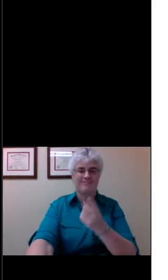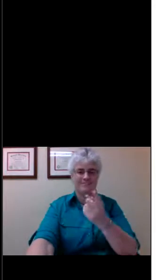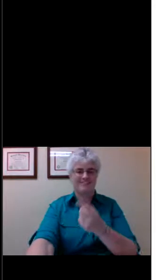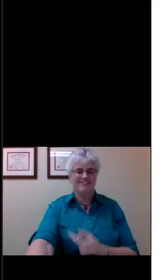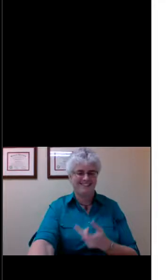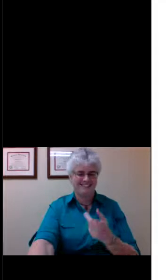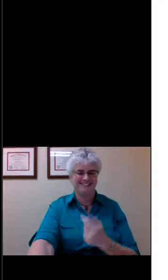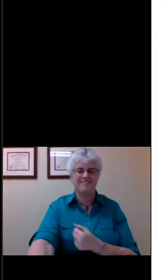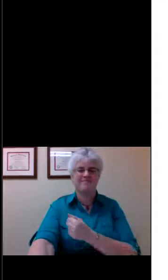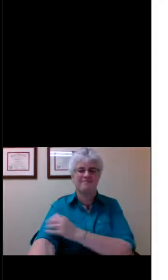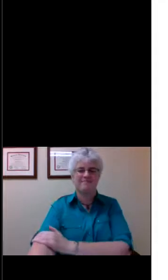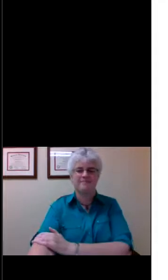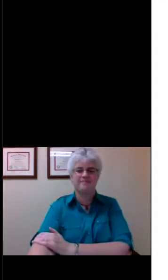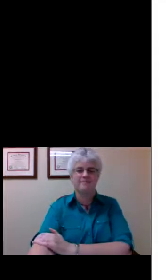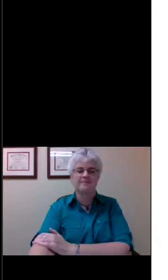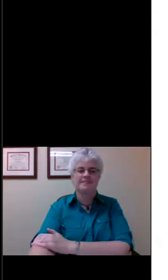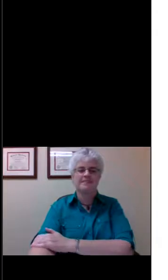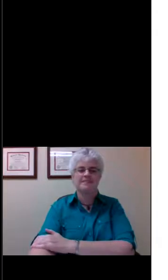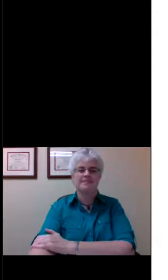was and what our strategies were. Next slide.